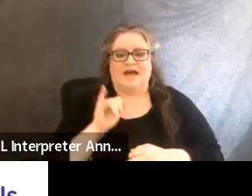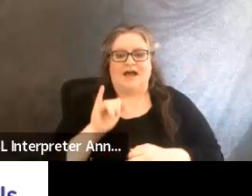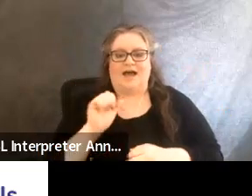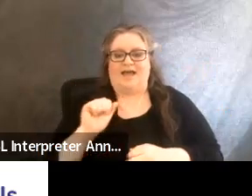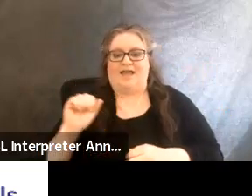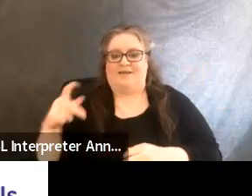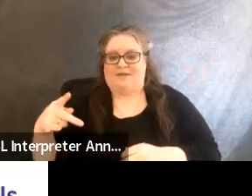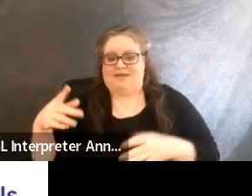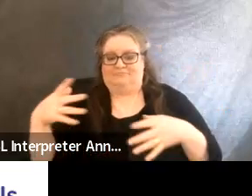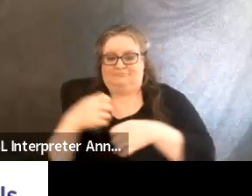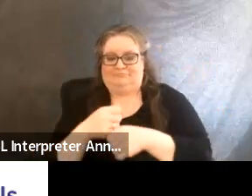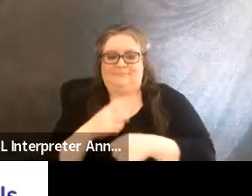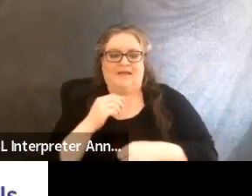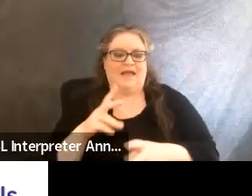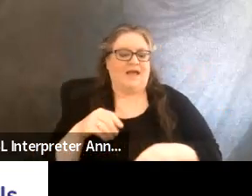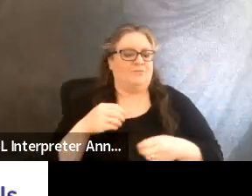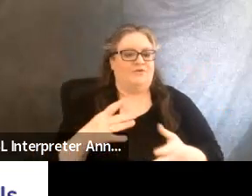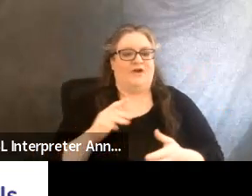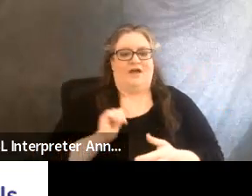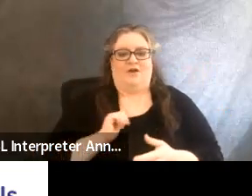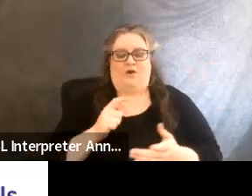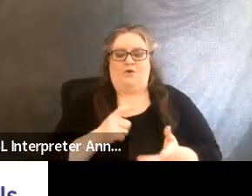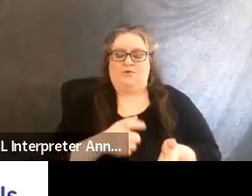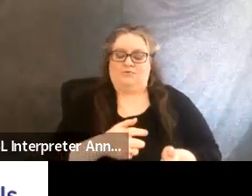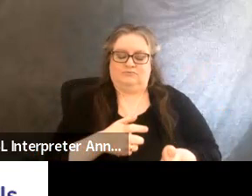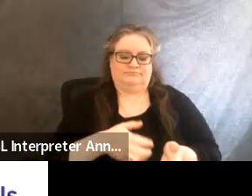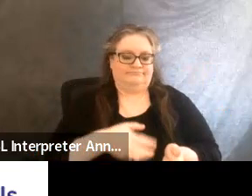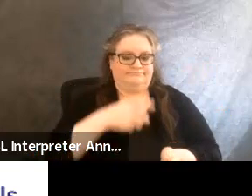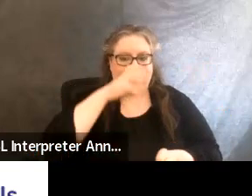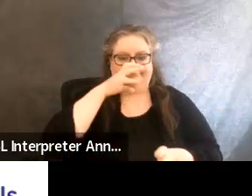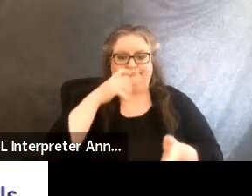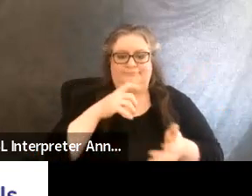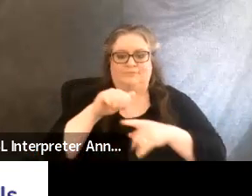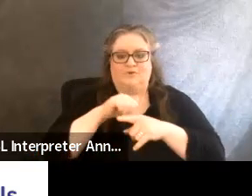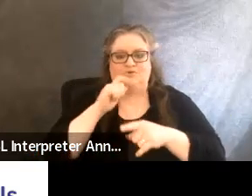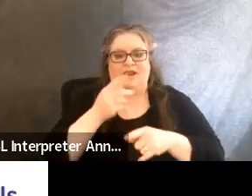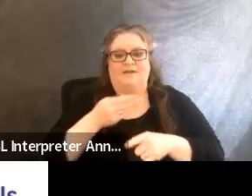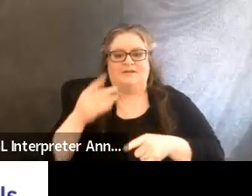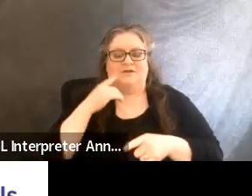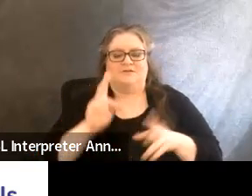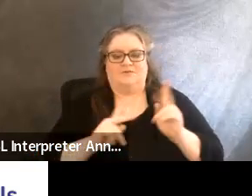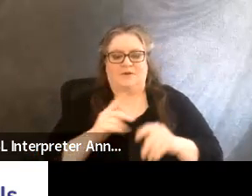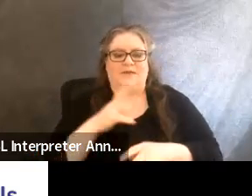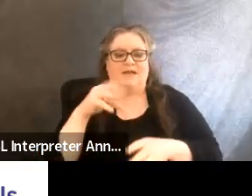and provide our own rigorous training requirements for people. This slide includes the IAAP logo.